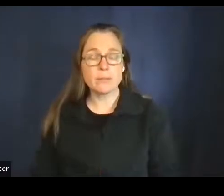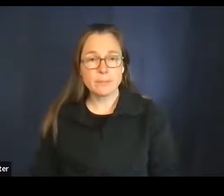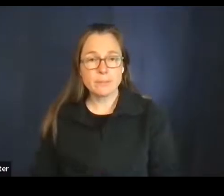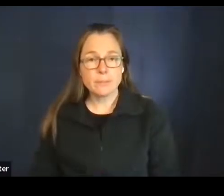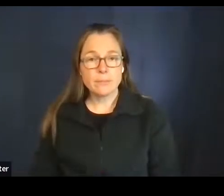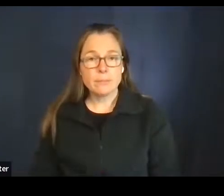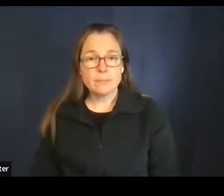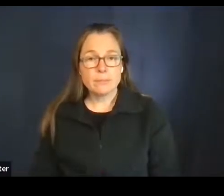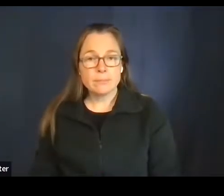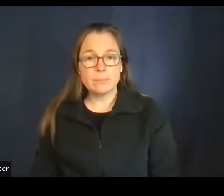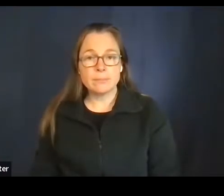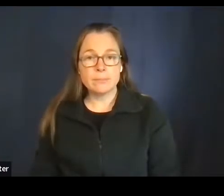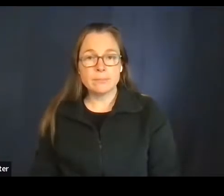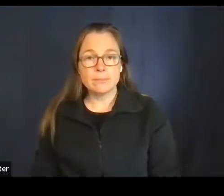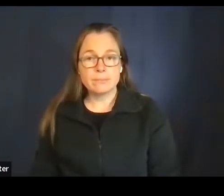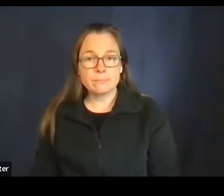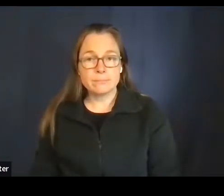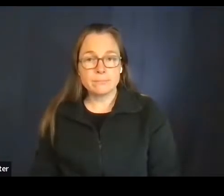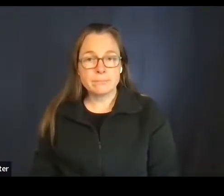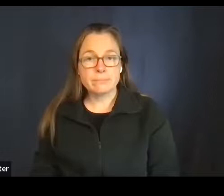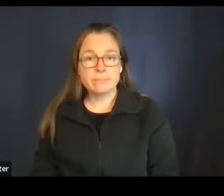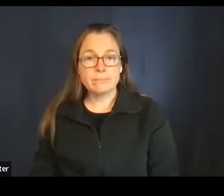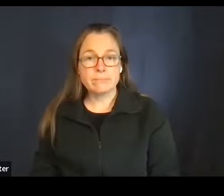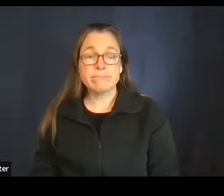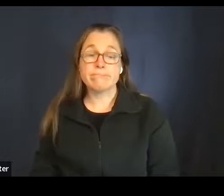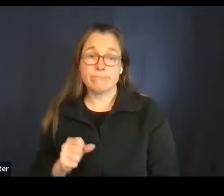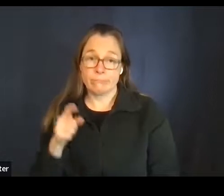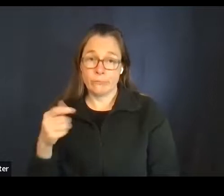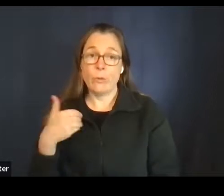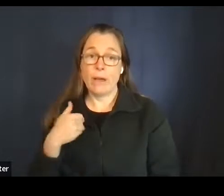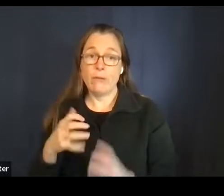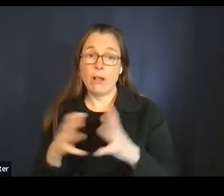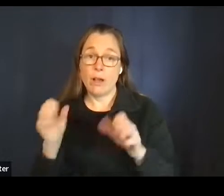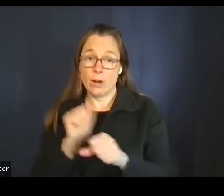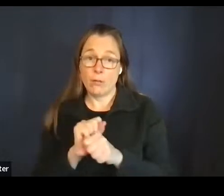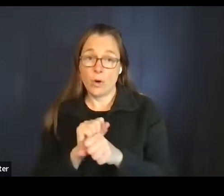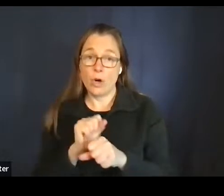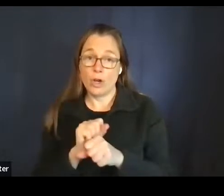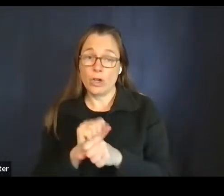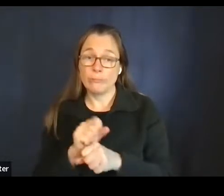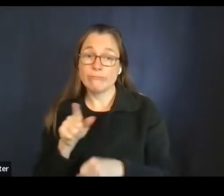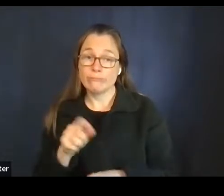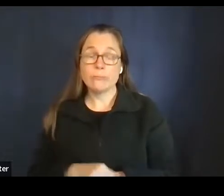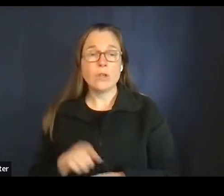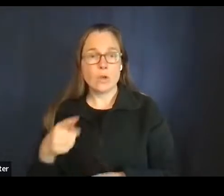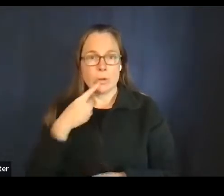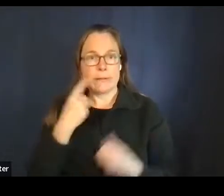As you said, you've got your work cut out for you. Right. And I know you said you're immediately recruiting for this independent